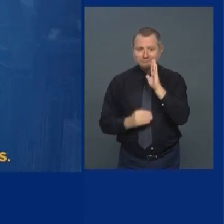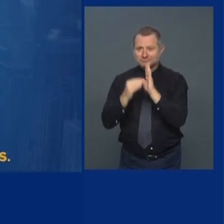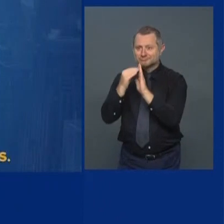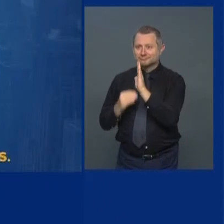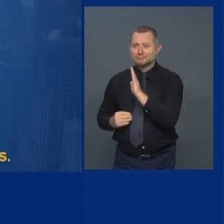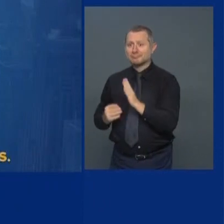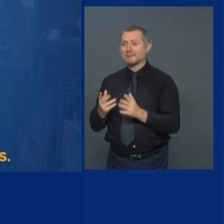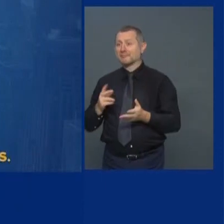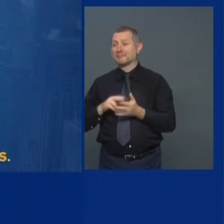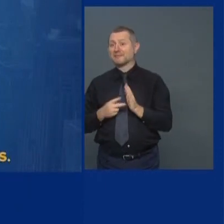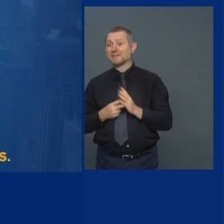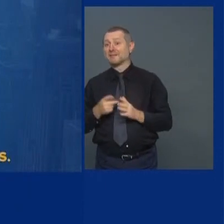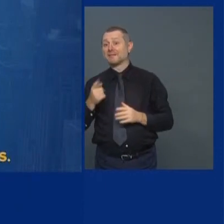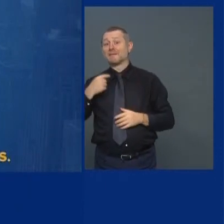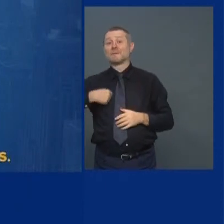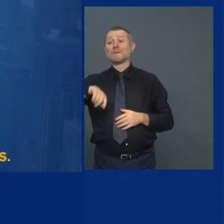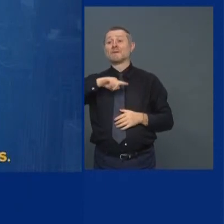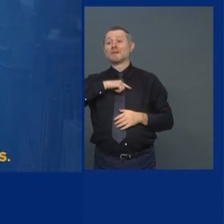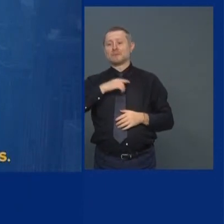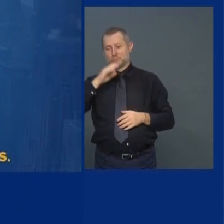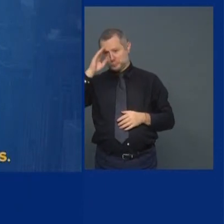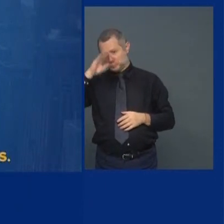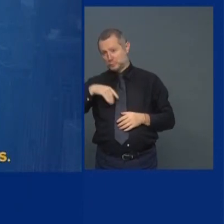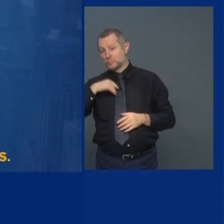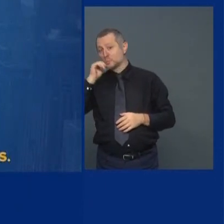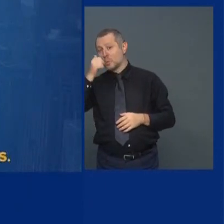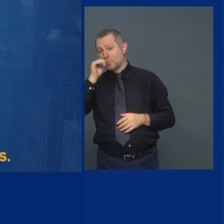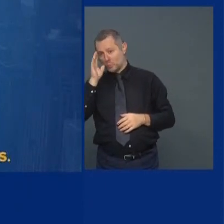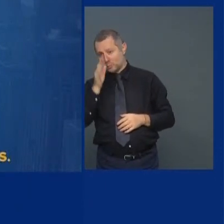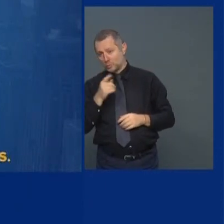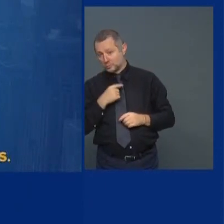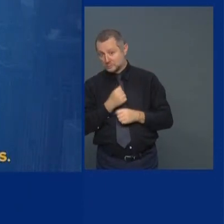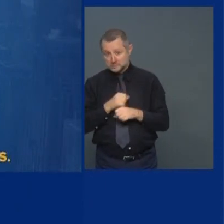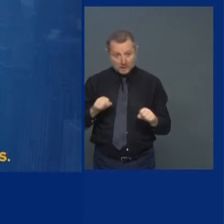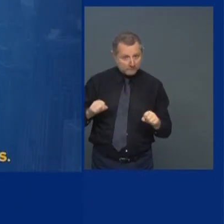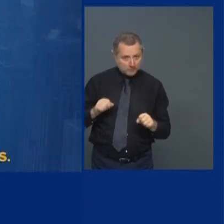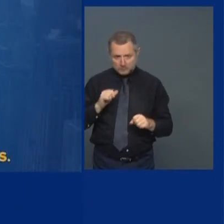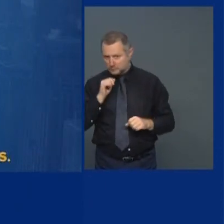WE HAVE THESE POLIIES IN PLACE.